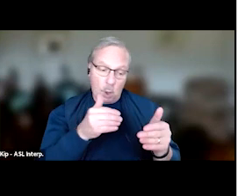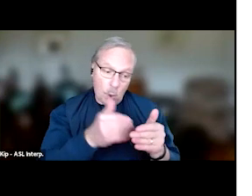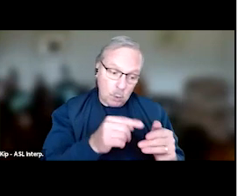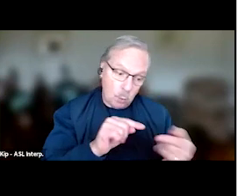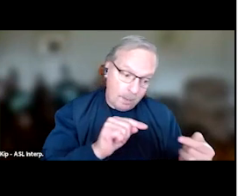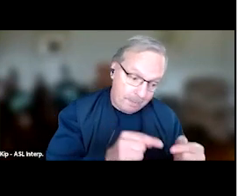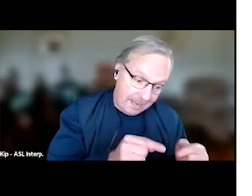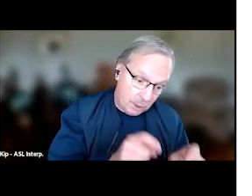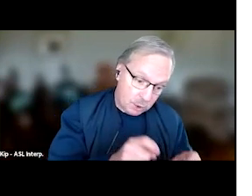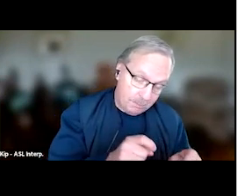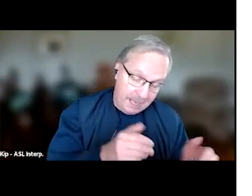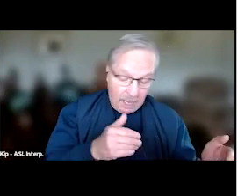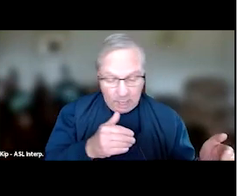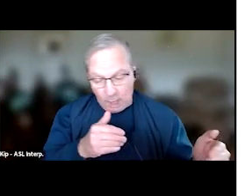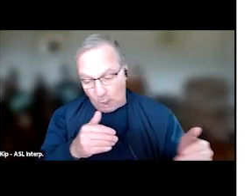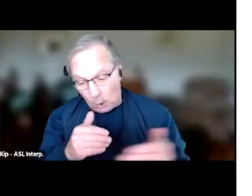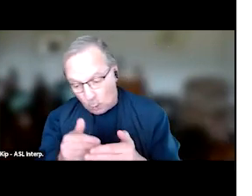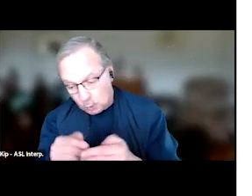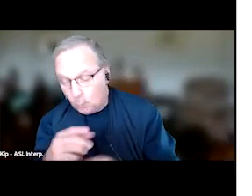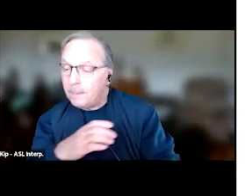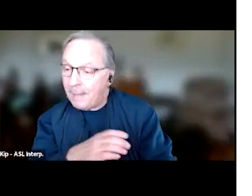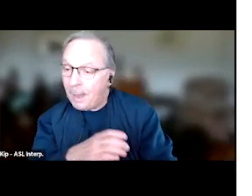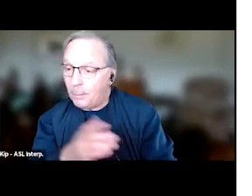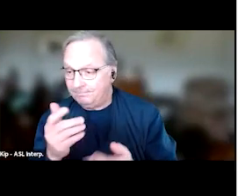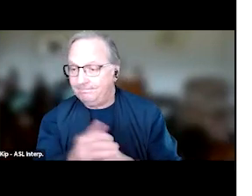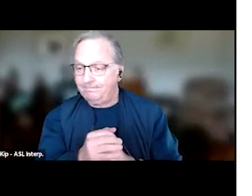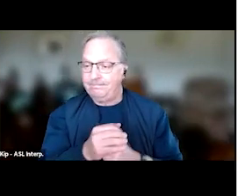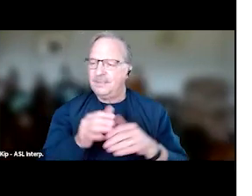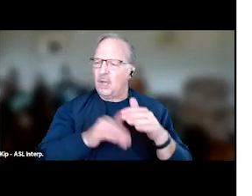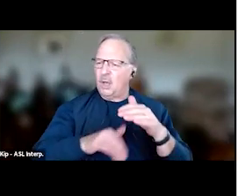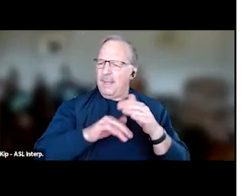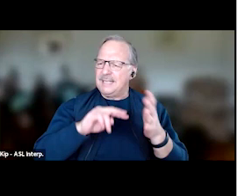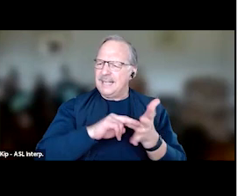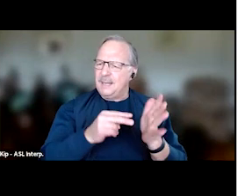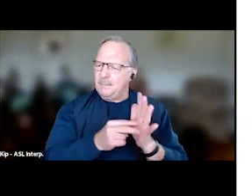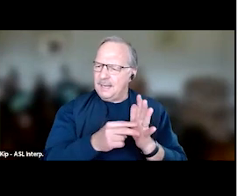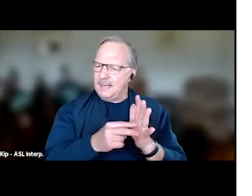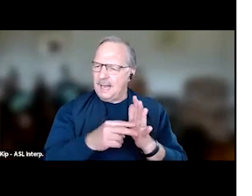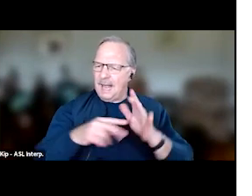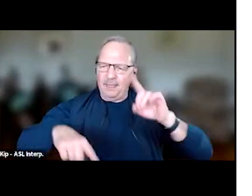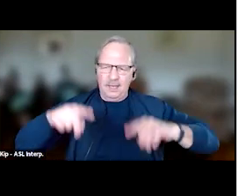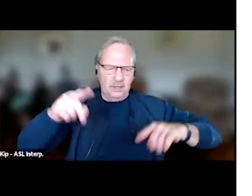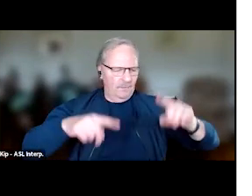should be closest to the power." Basically meaning that a diversity of voices in community